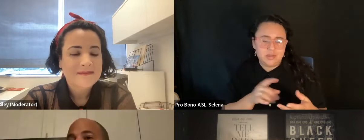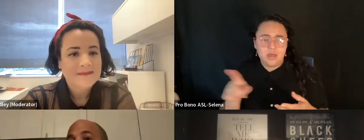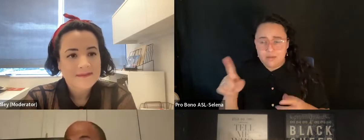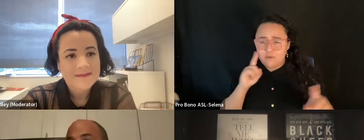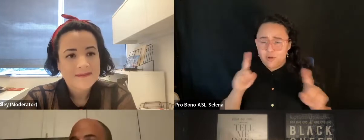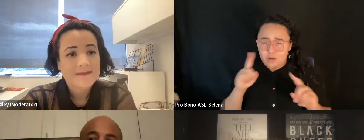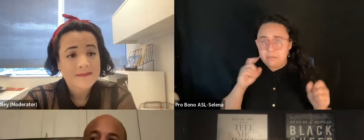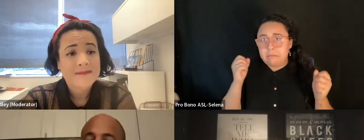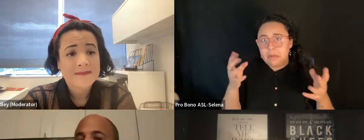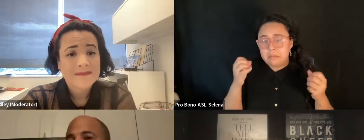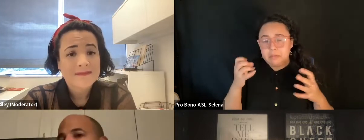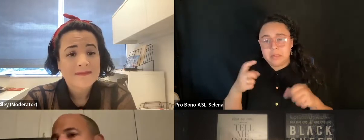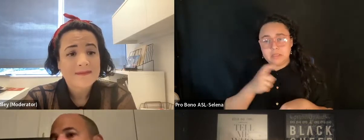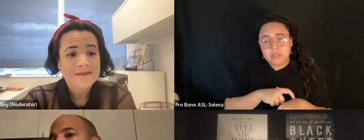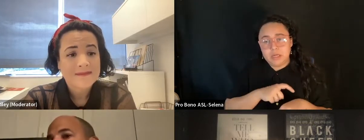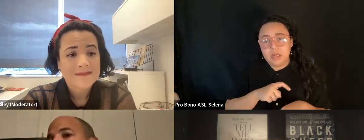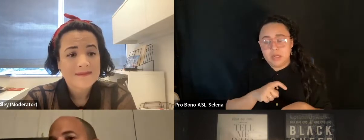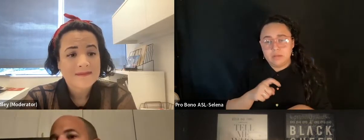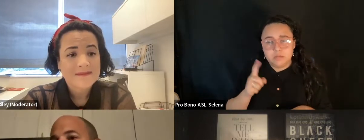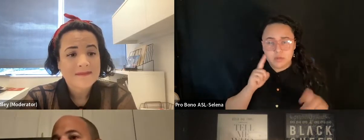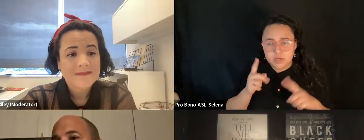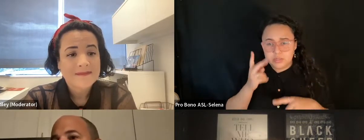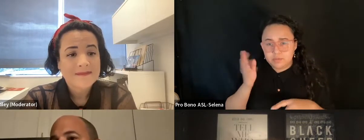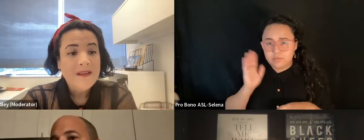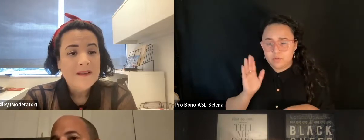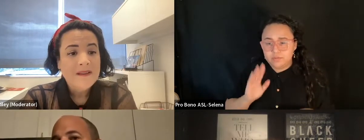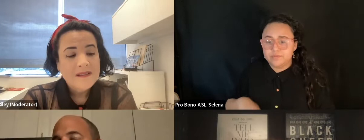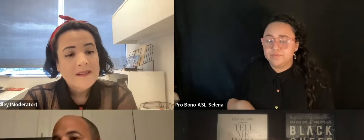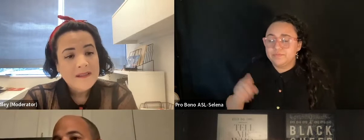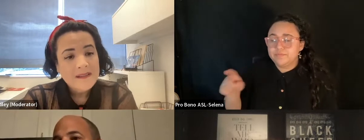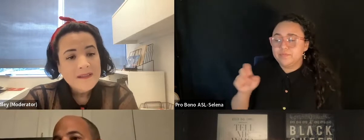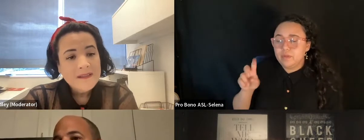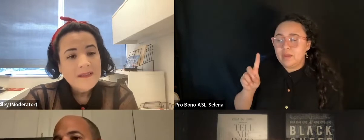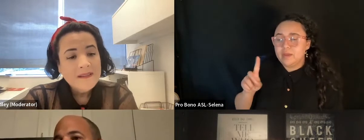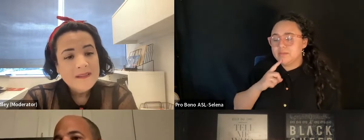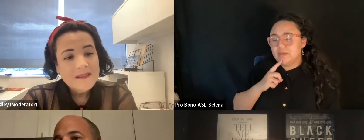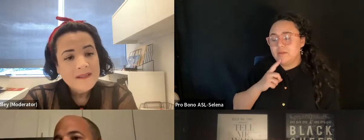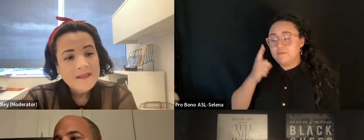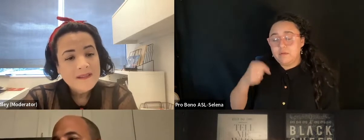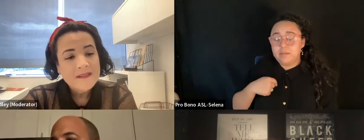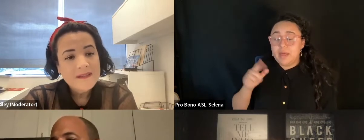Big learning I also have from L.A. 92 was, first of all, it kind of washed over me.